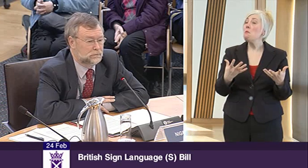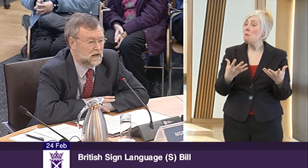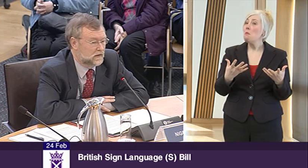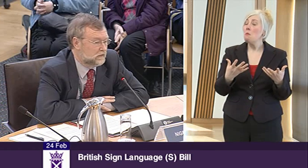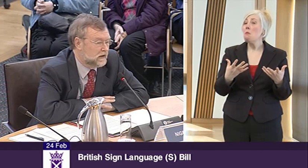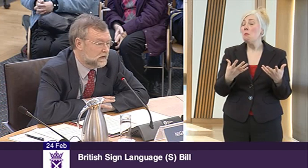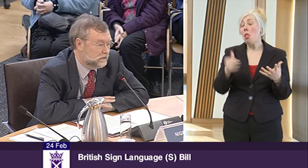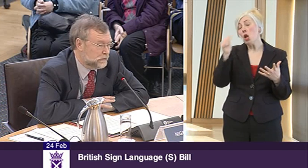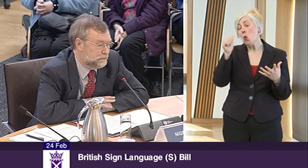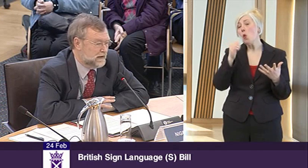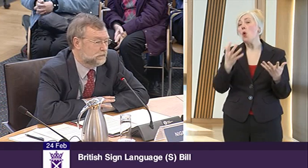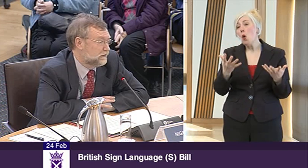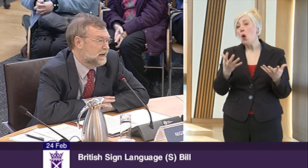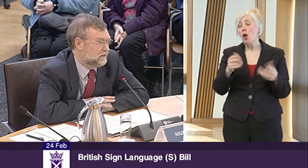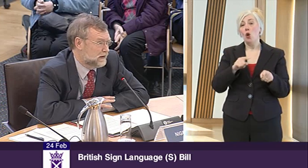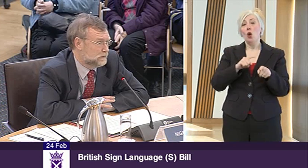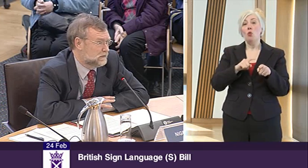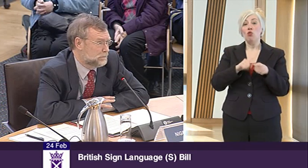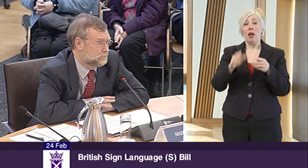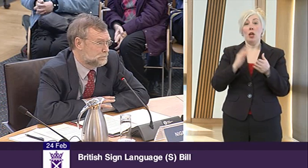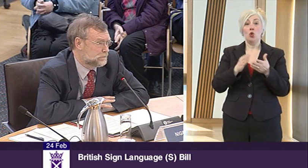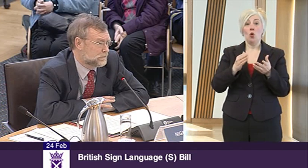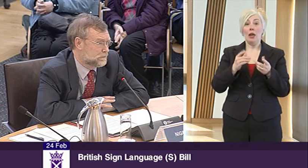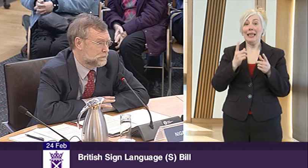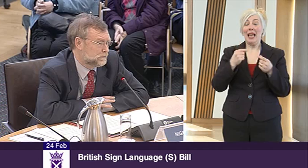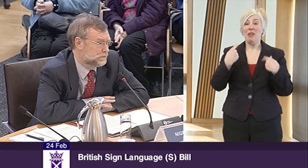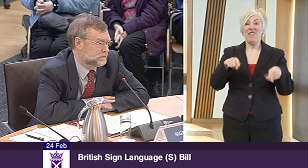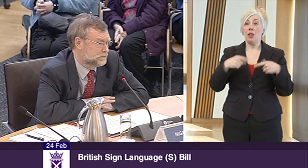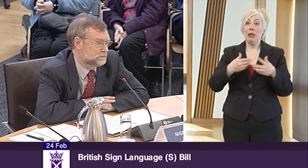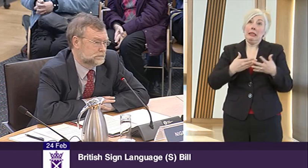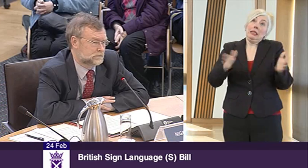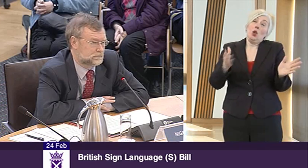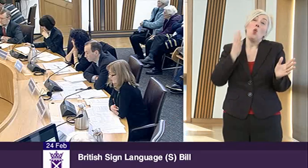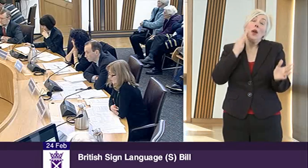services, which we make freely available.